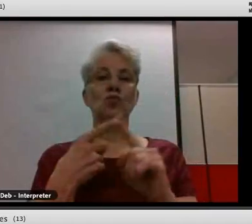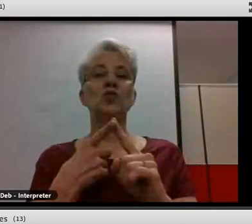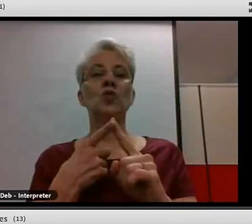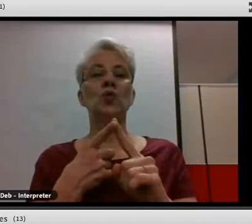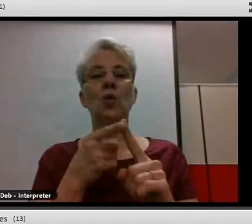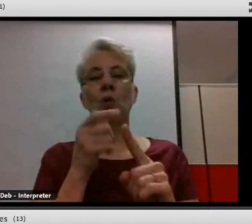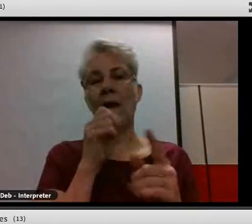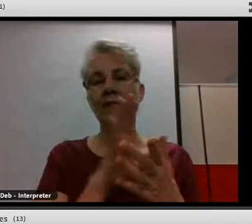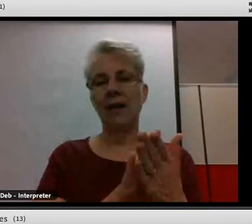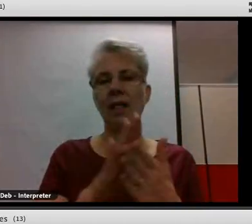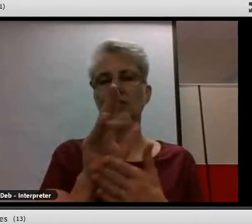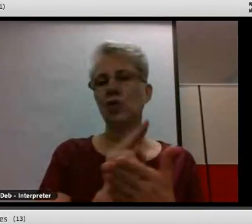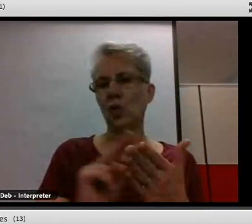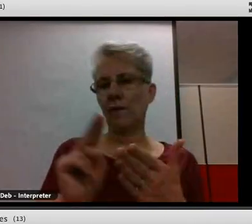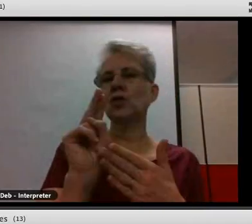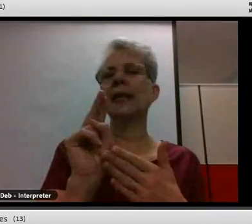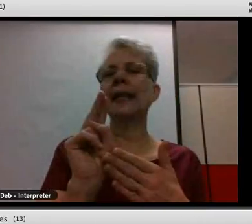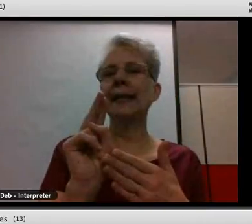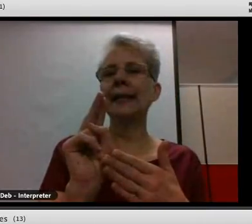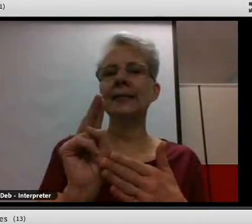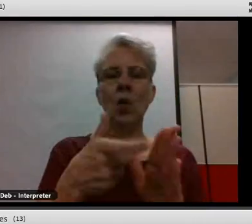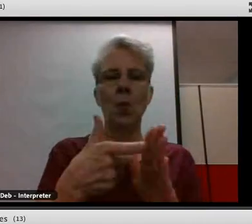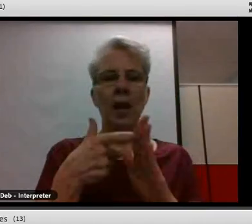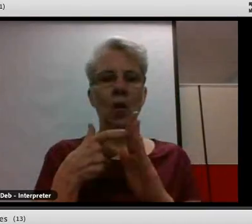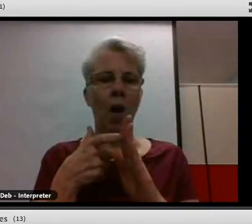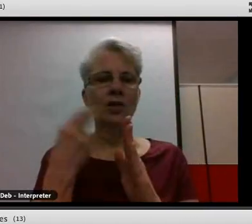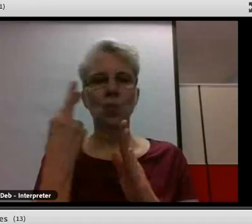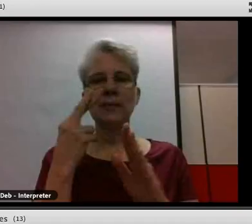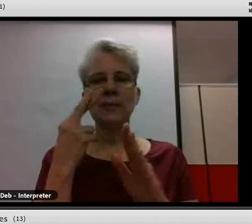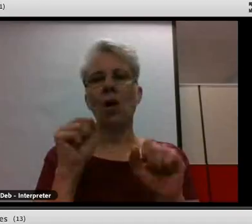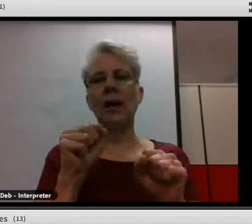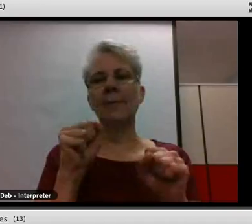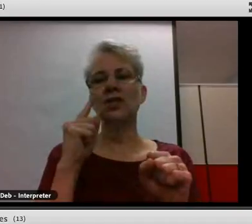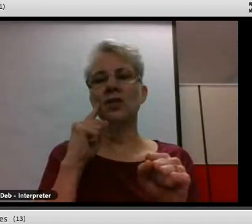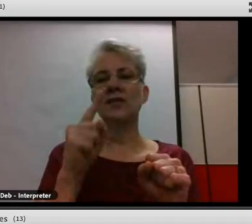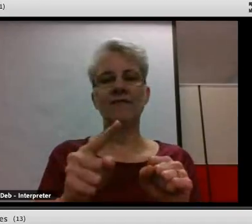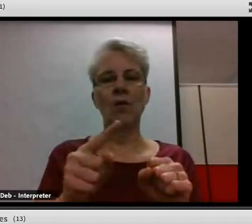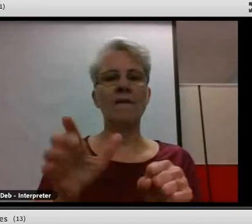but I just want to point out the things that kind of affect the websites